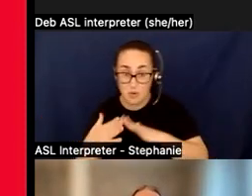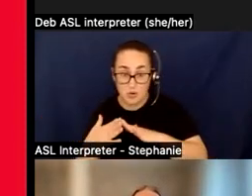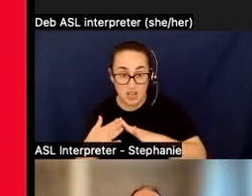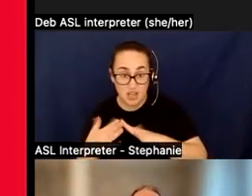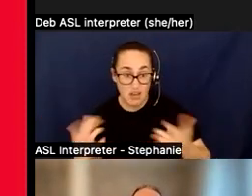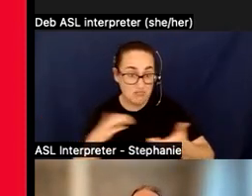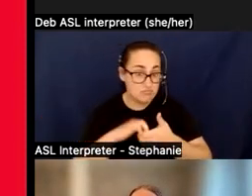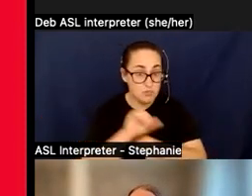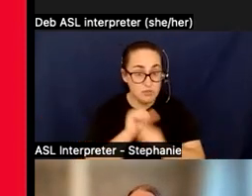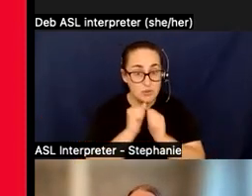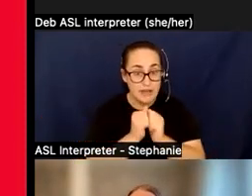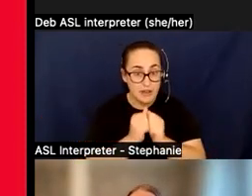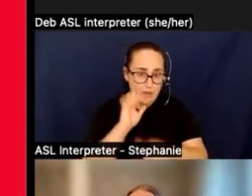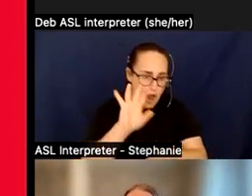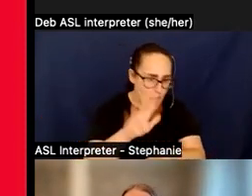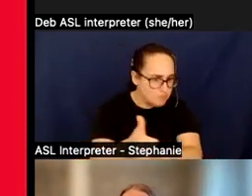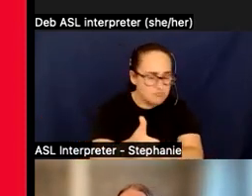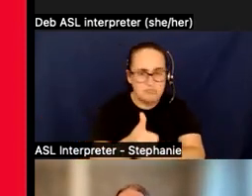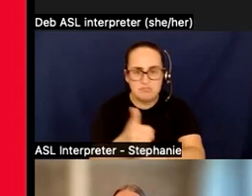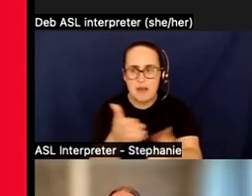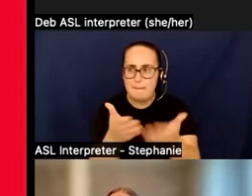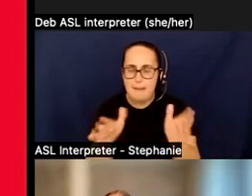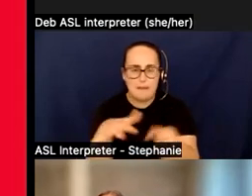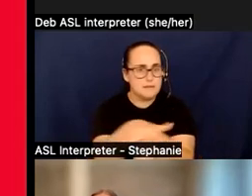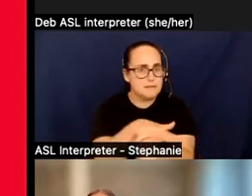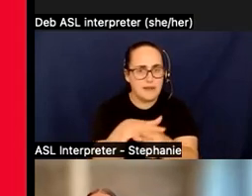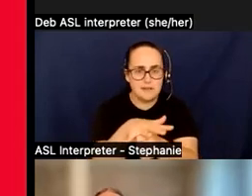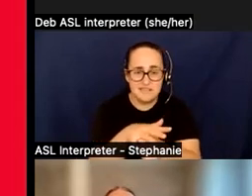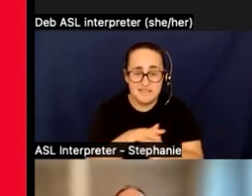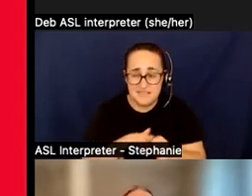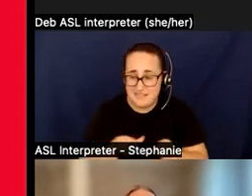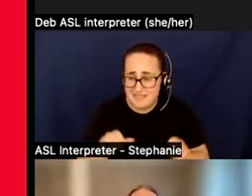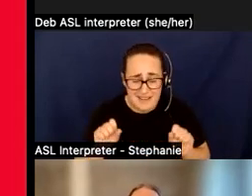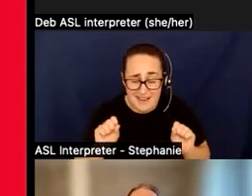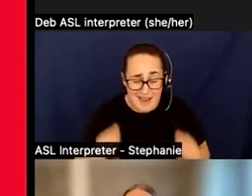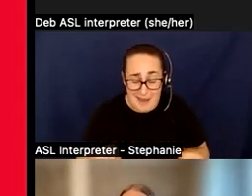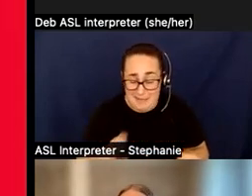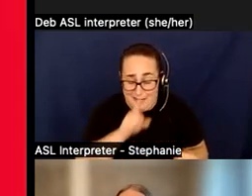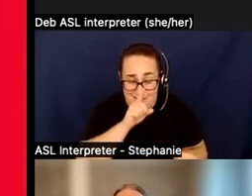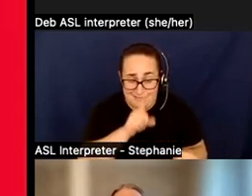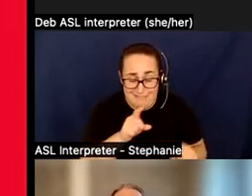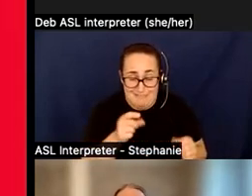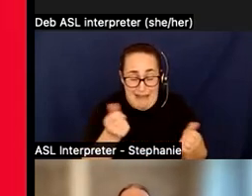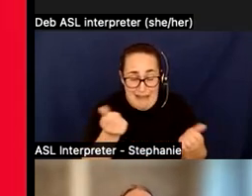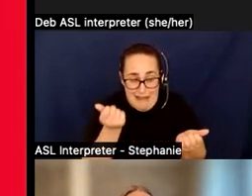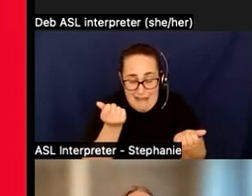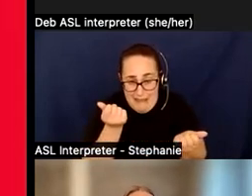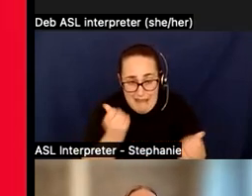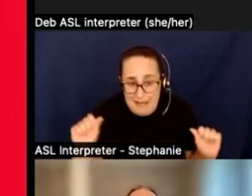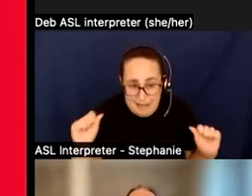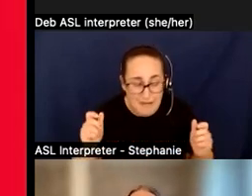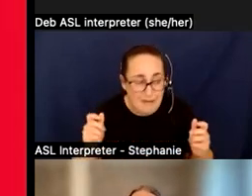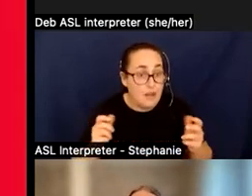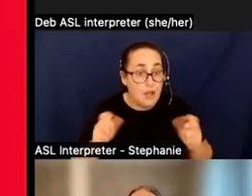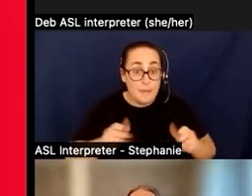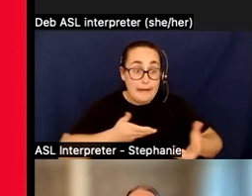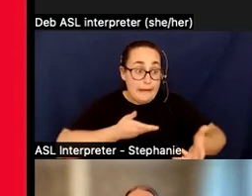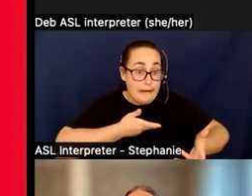can really be almost anything. It can be interactive, like a workshop or a class,